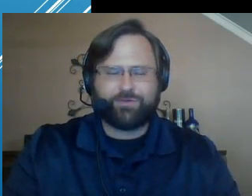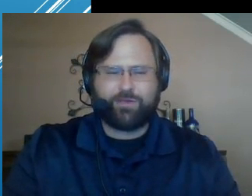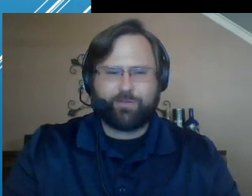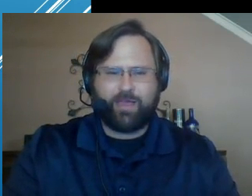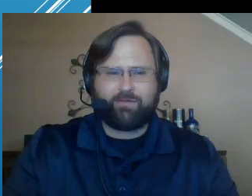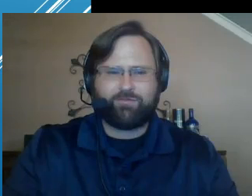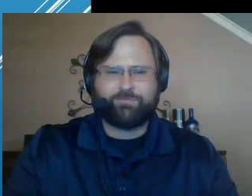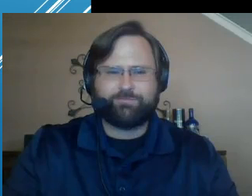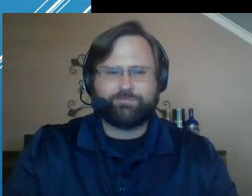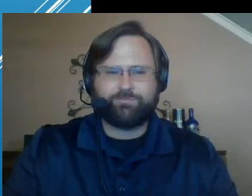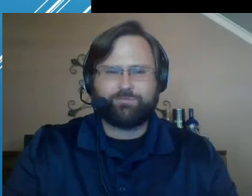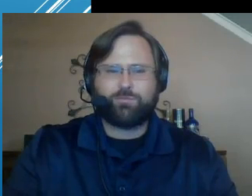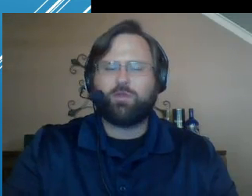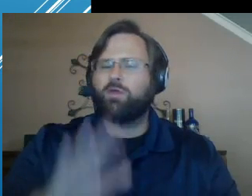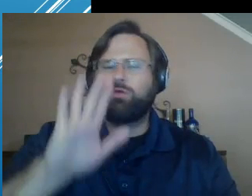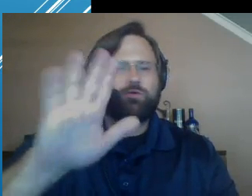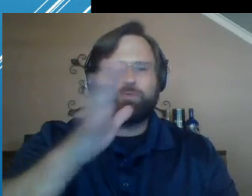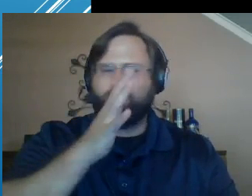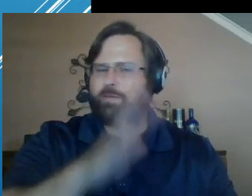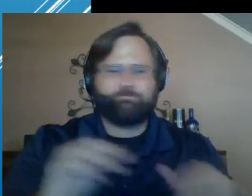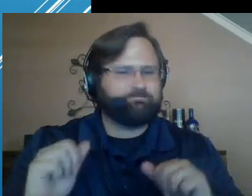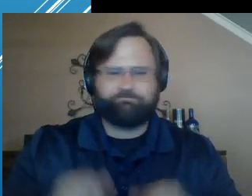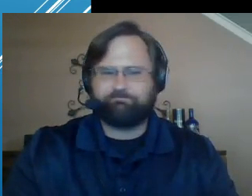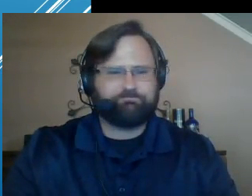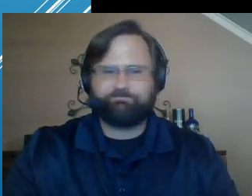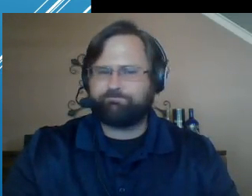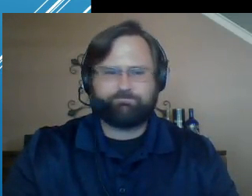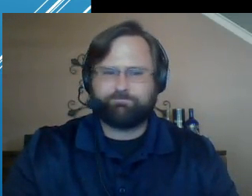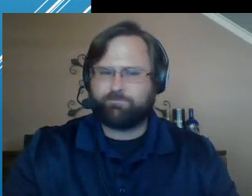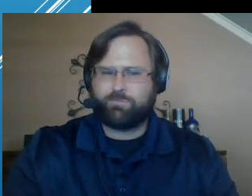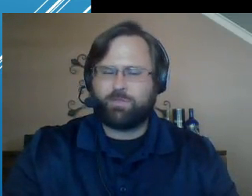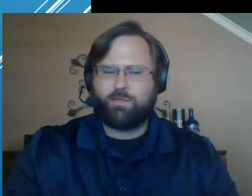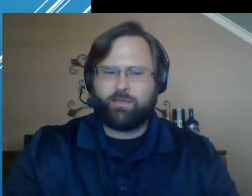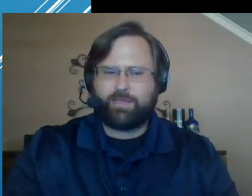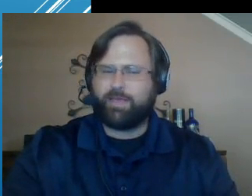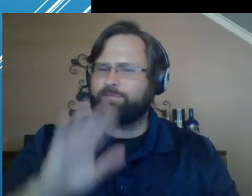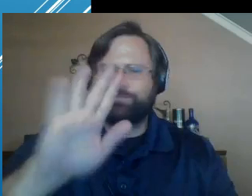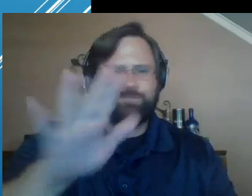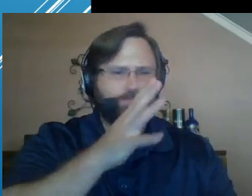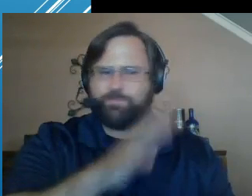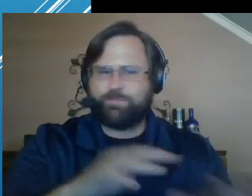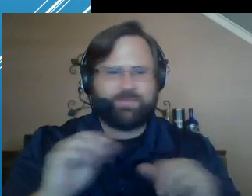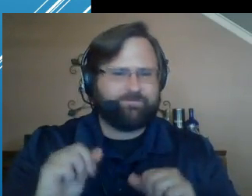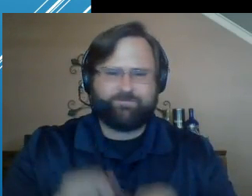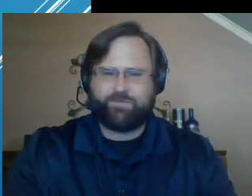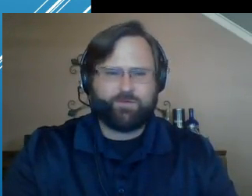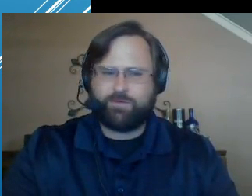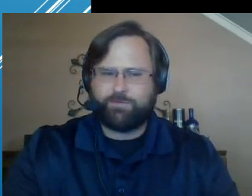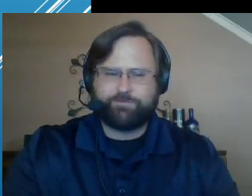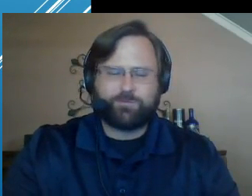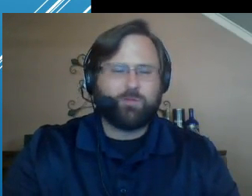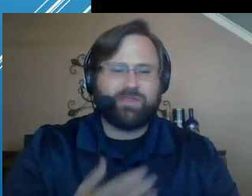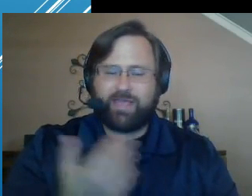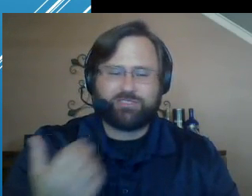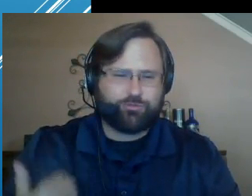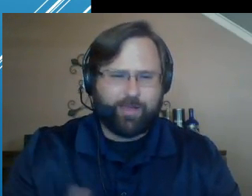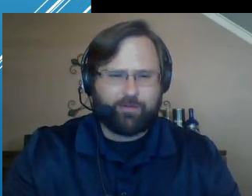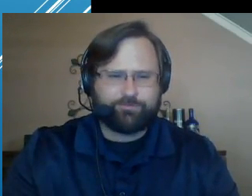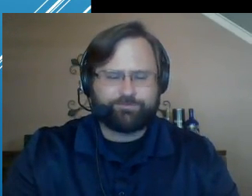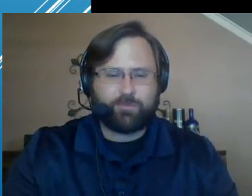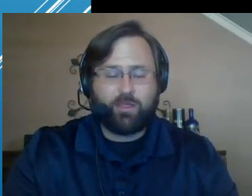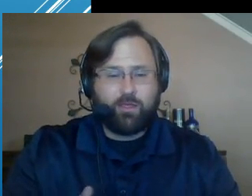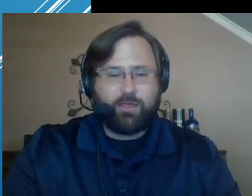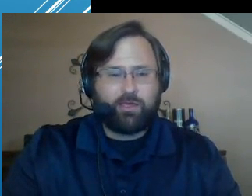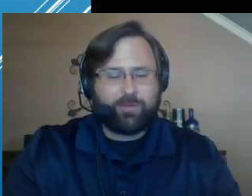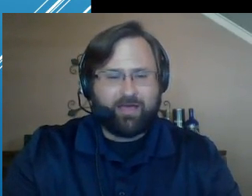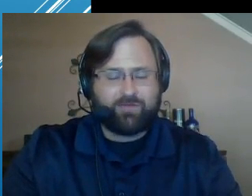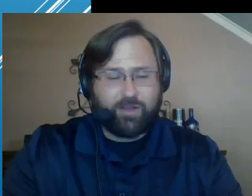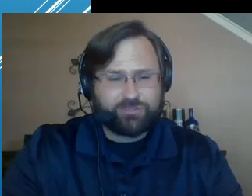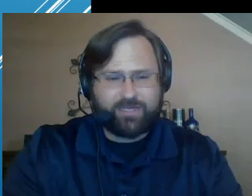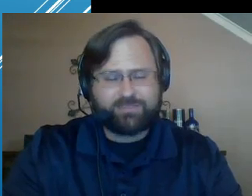so here we have again with the negation throughout here we have another sentence